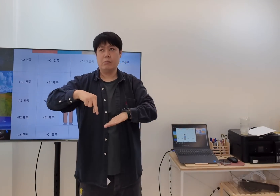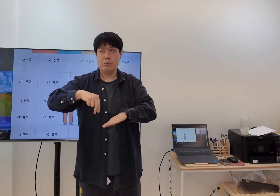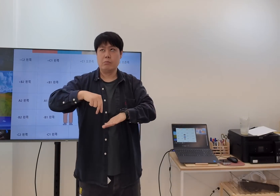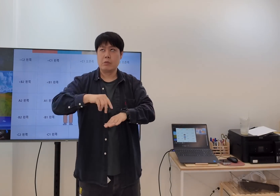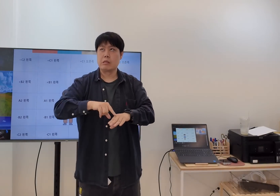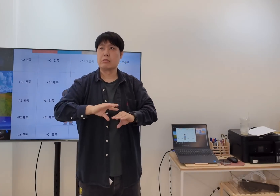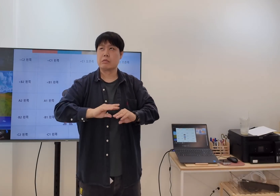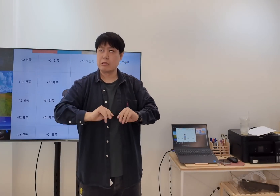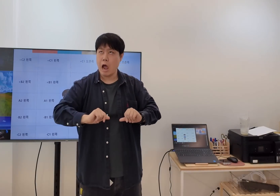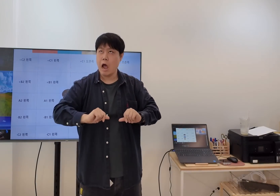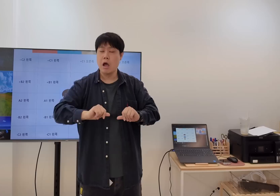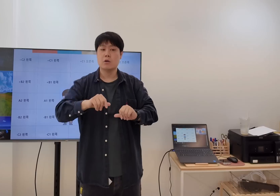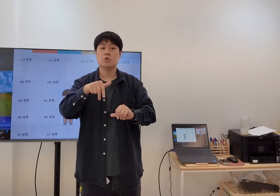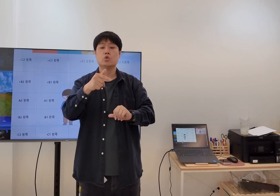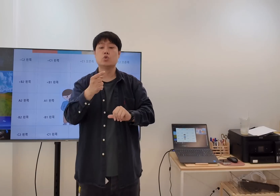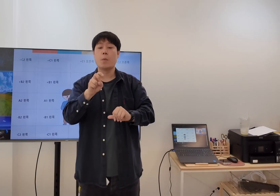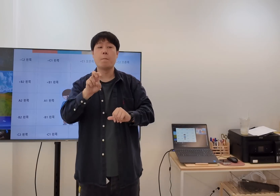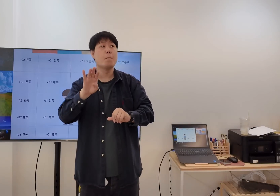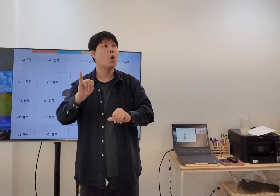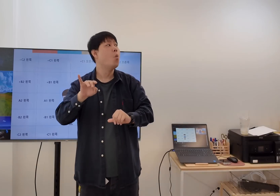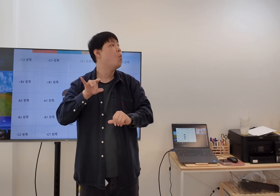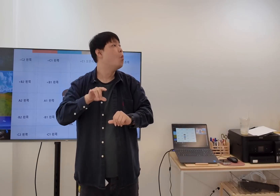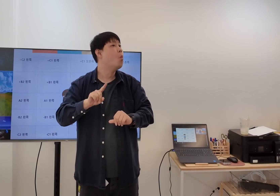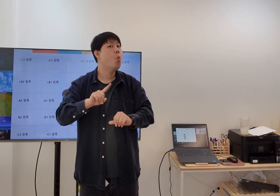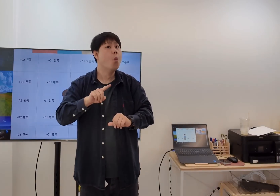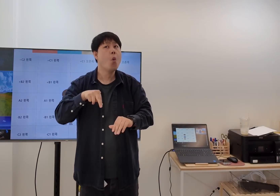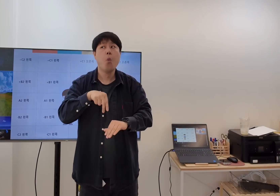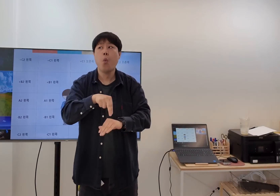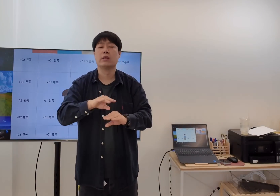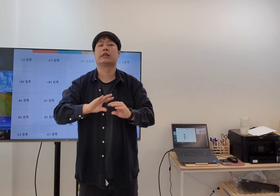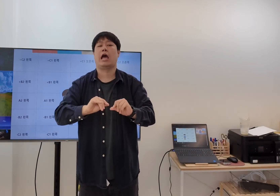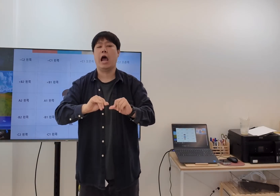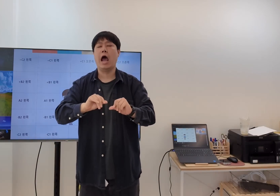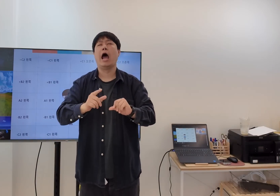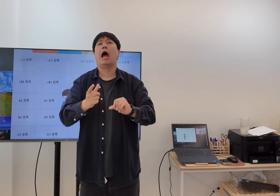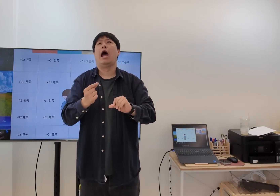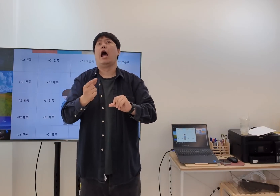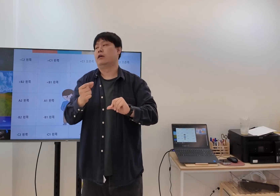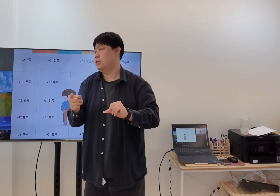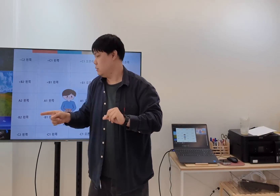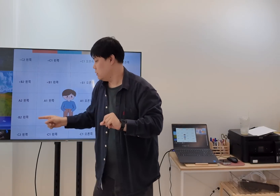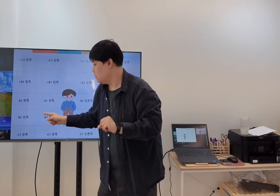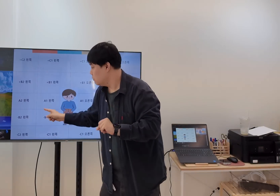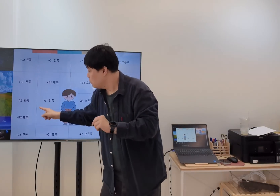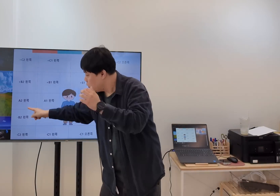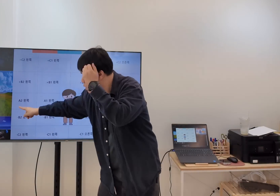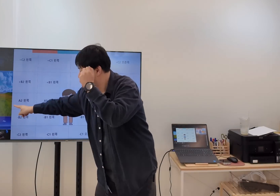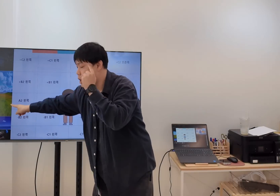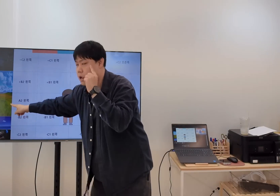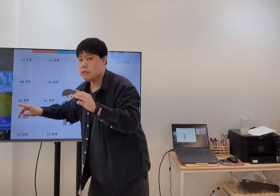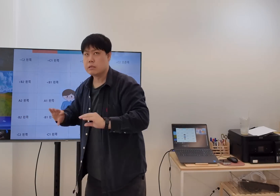Zombies walking on the ground, I thought again. Zombies walk on the ground, right! You have to remember that zombies walk on the ground.